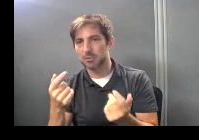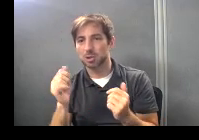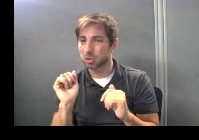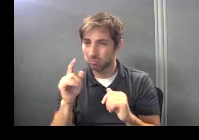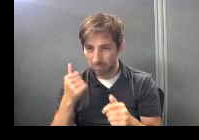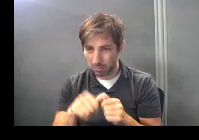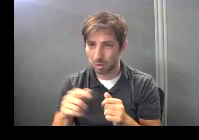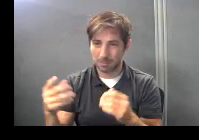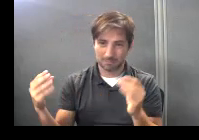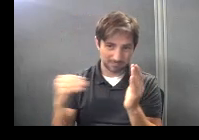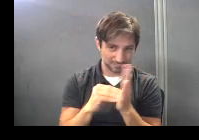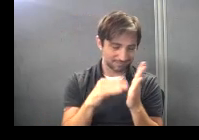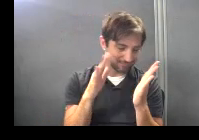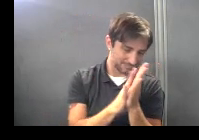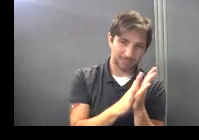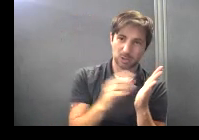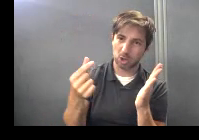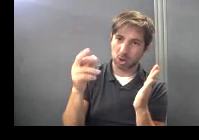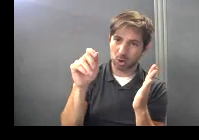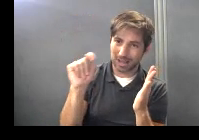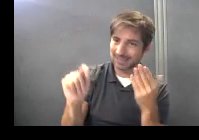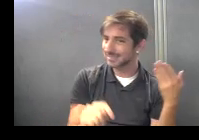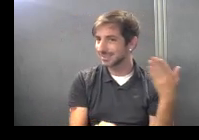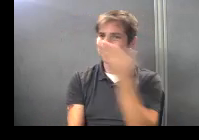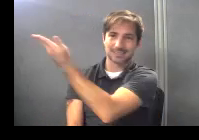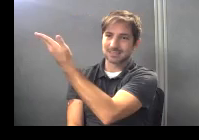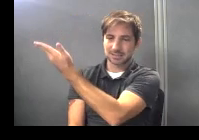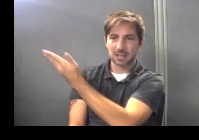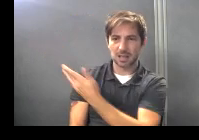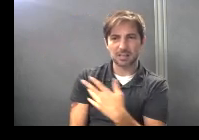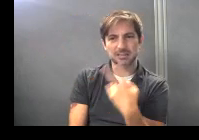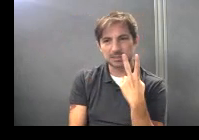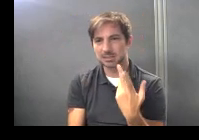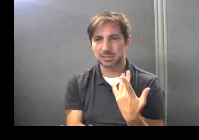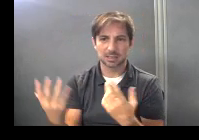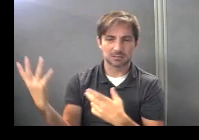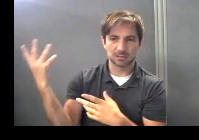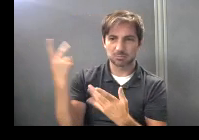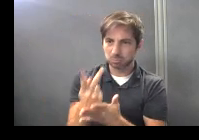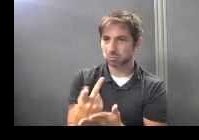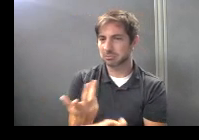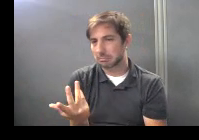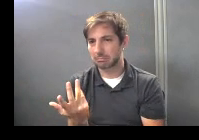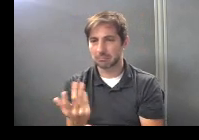GRANT AS A BUDGET ITEM. INCLUDE IT AS PART OF THE CAPITAL CAMPAIGN.